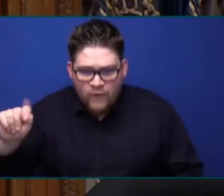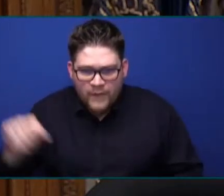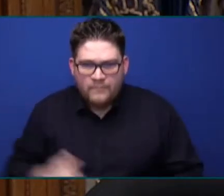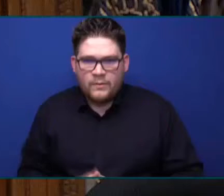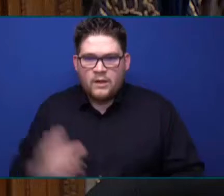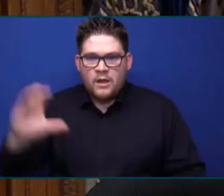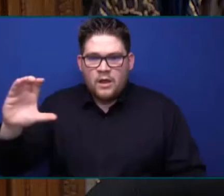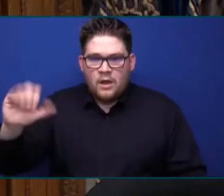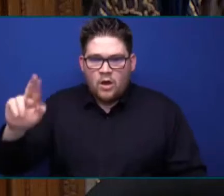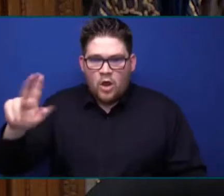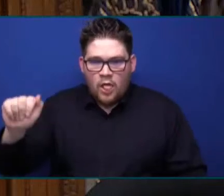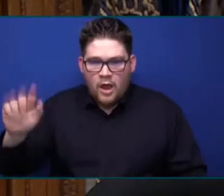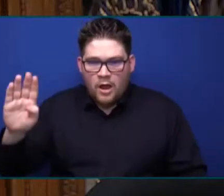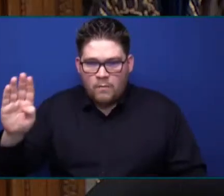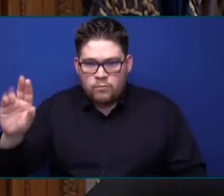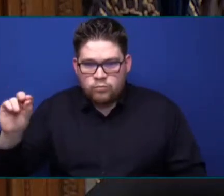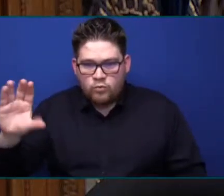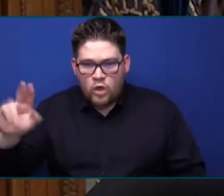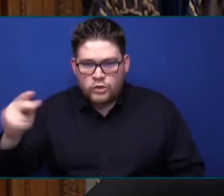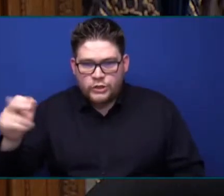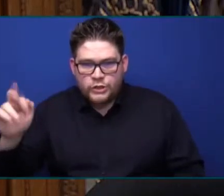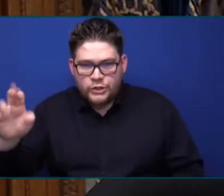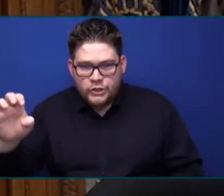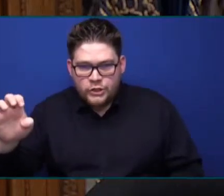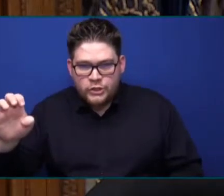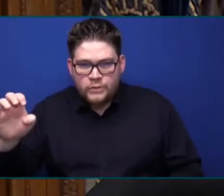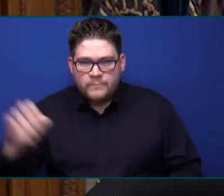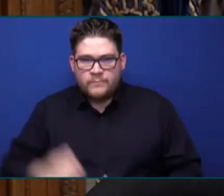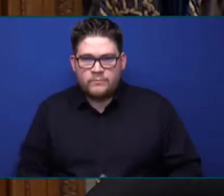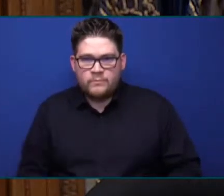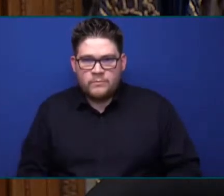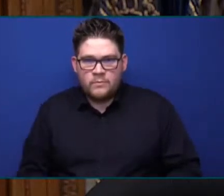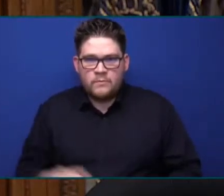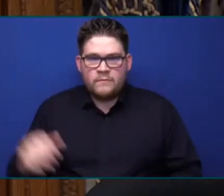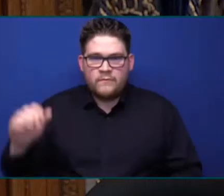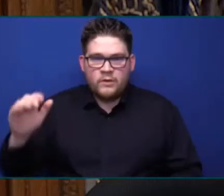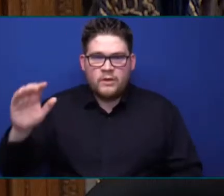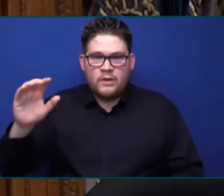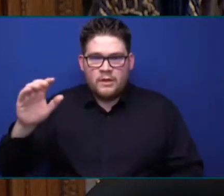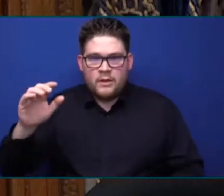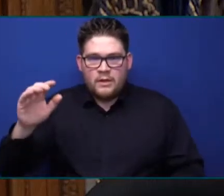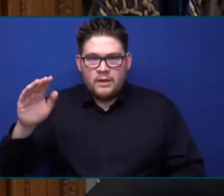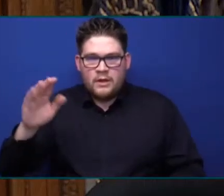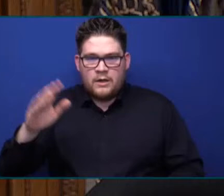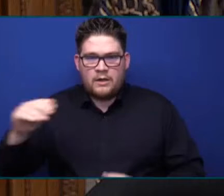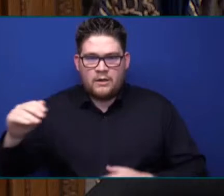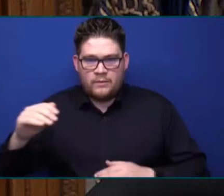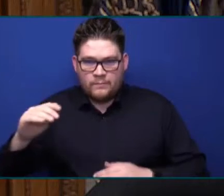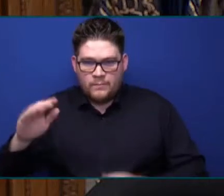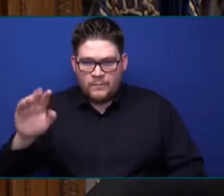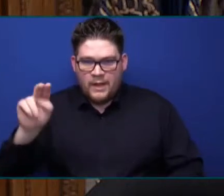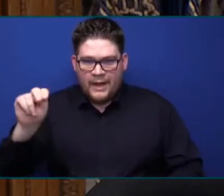Columbia Aboriginal Network on Disability Society; Helaine Boyd from Disability Alliance B.C.;